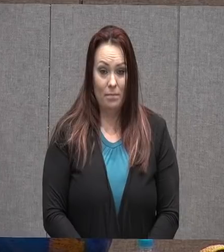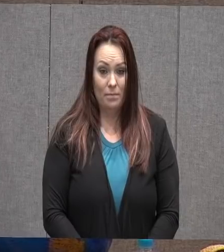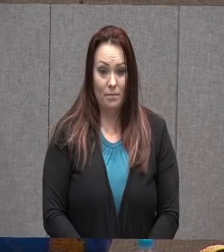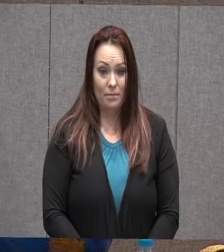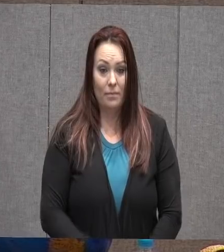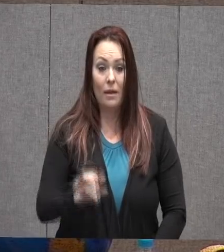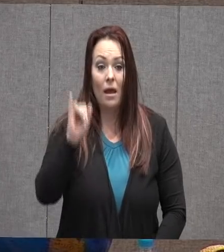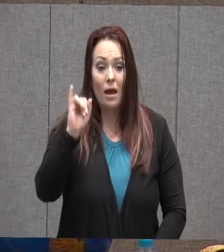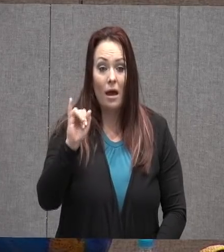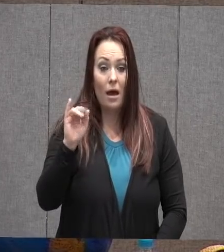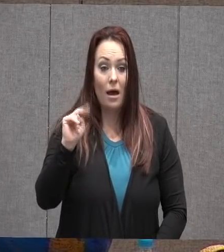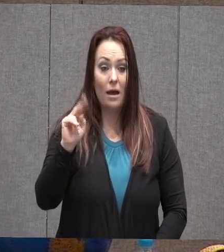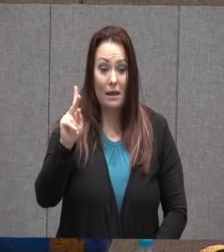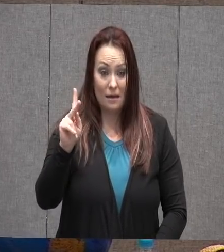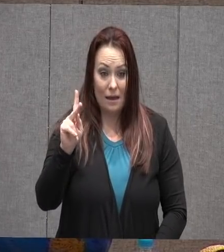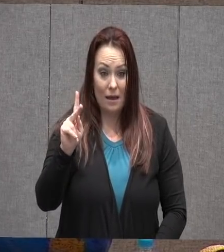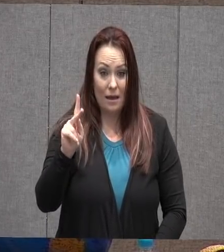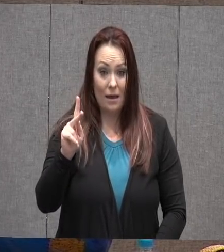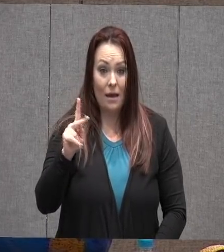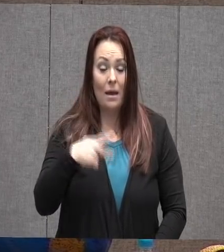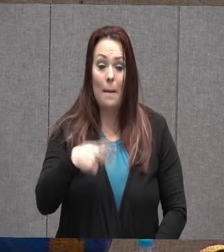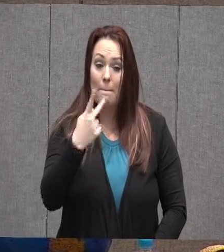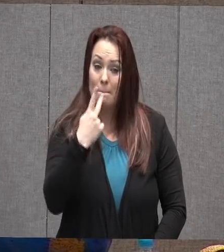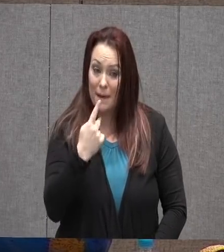I-N-K, pink, ink.